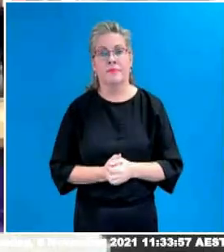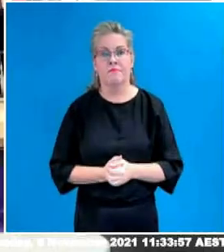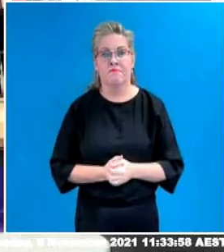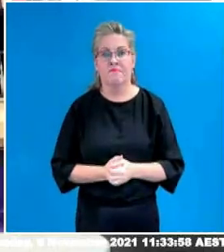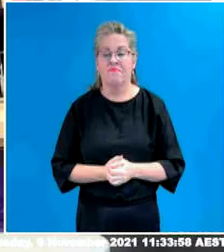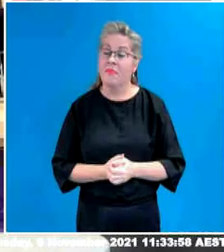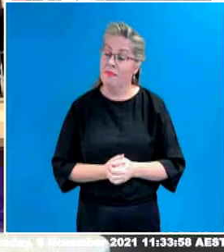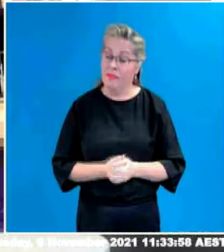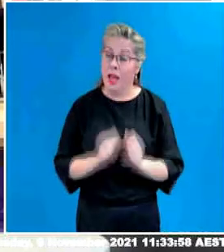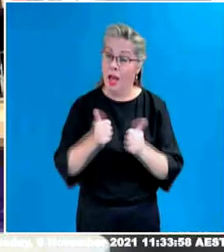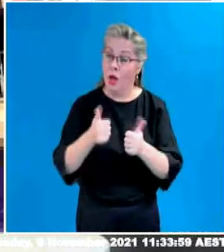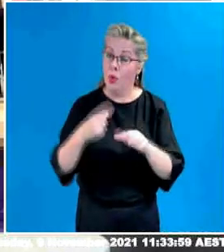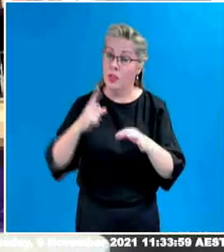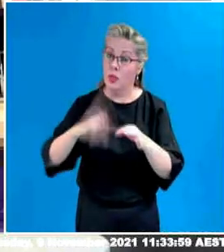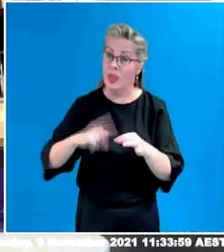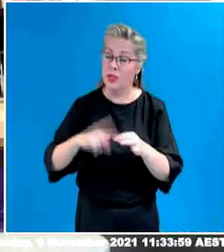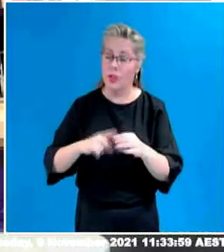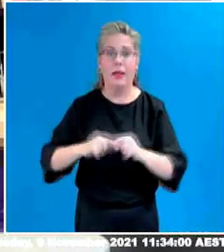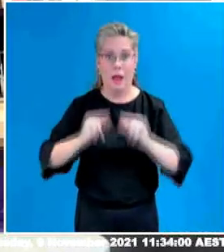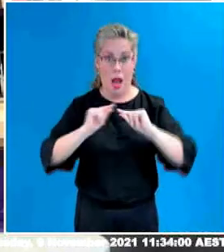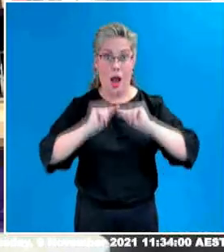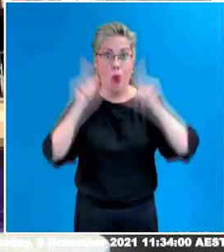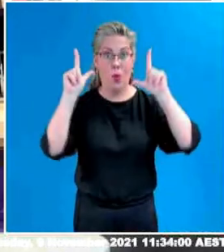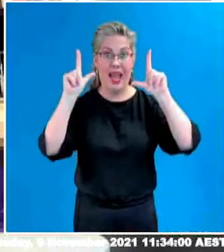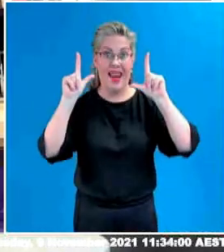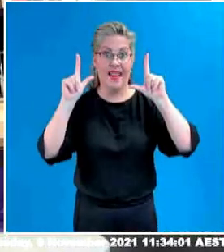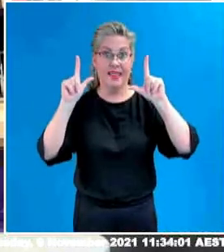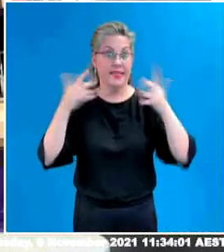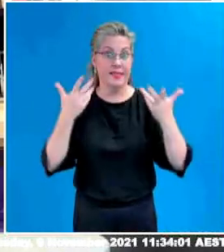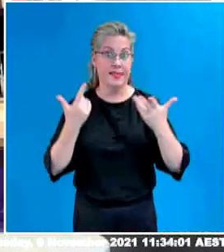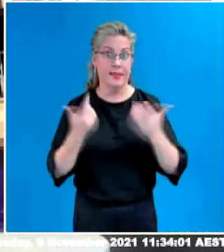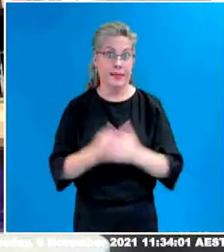that, I think there needs to be greater transparency.